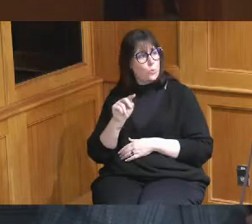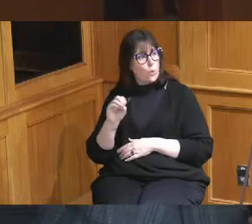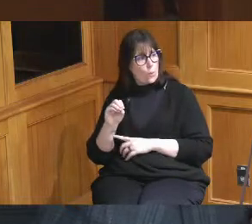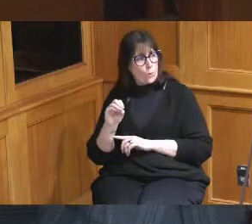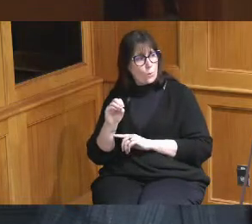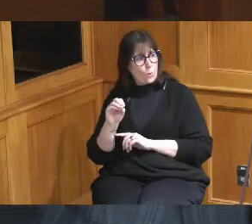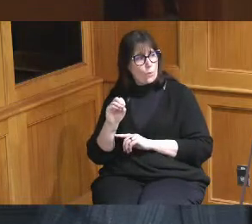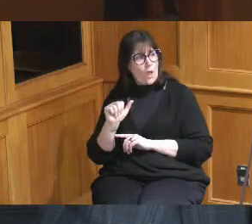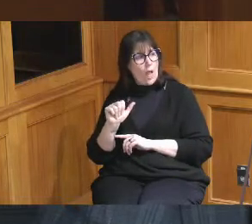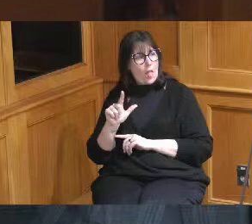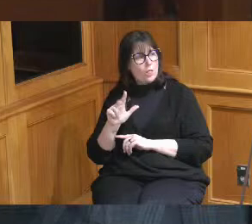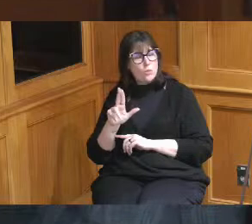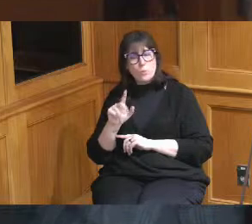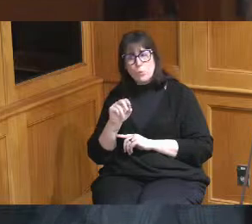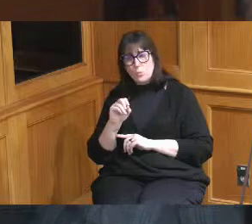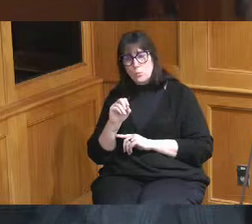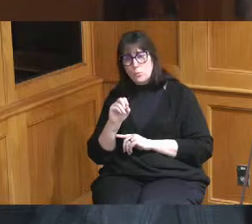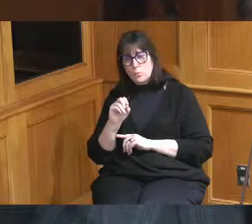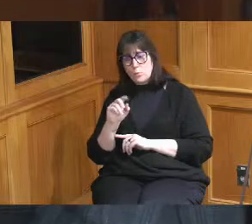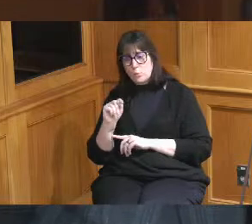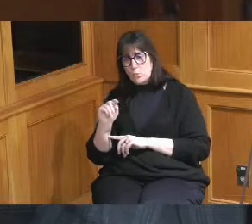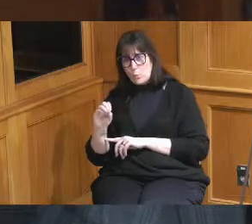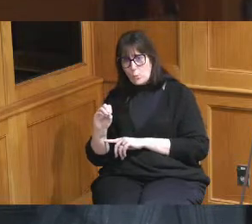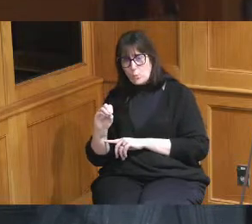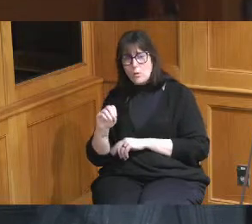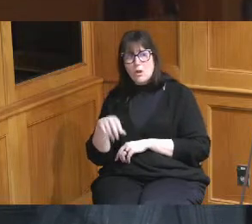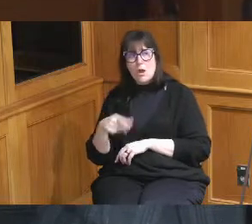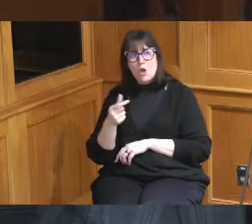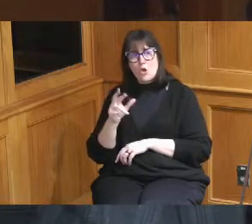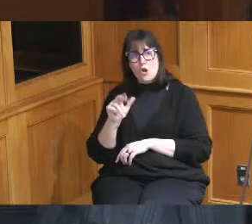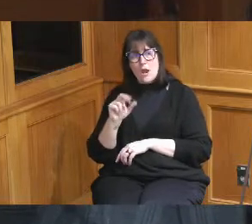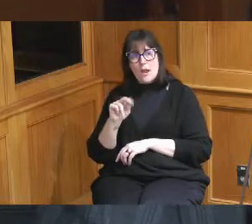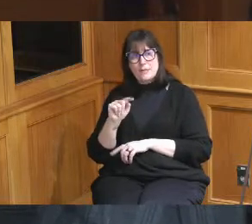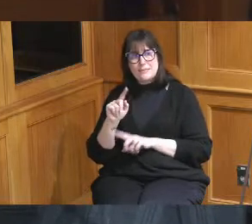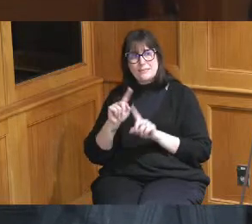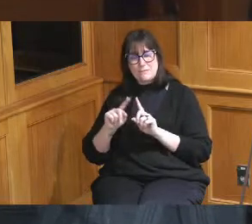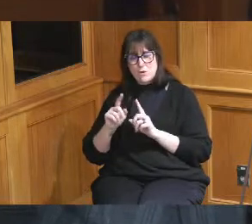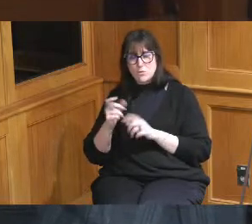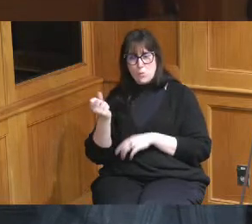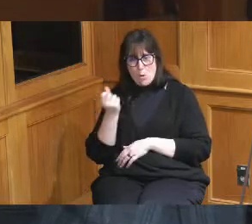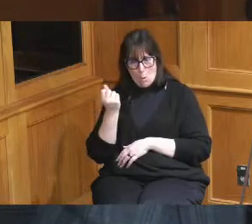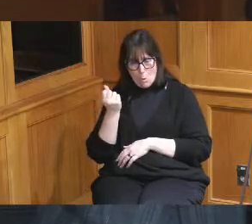got this report that grants were being held and I have asked for and I think we're going to get it